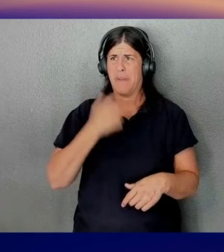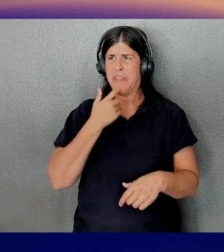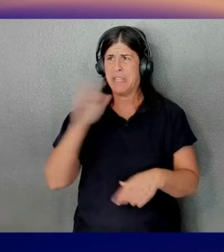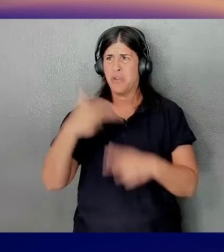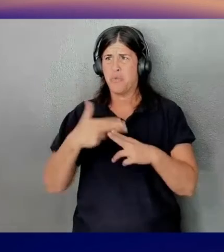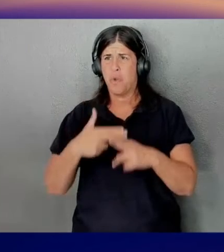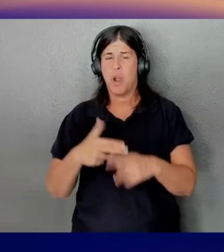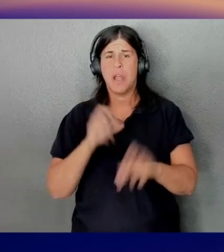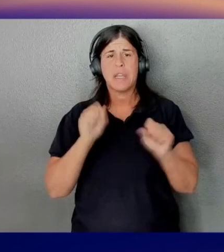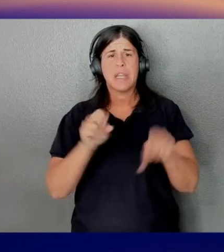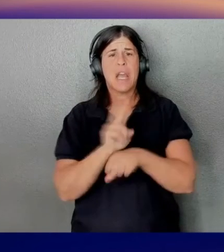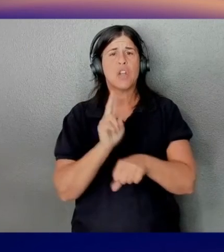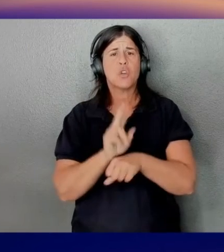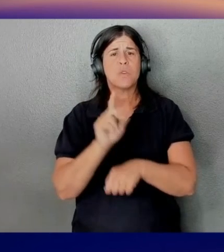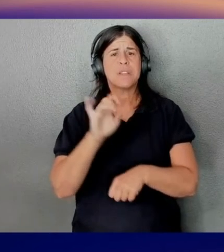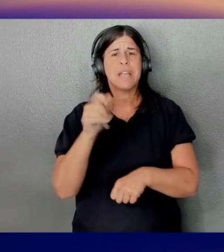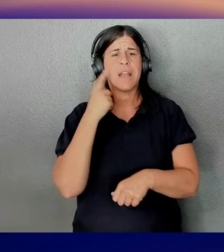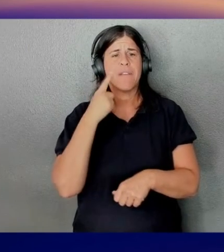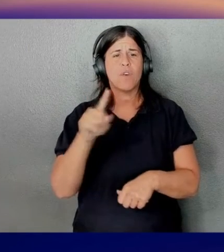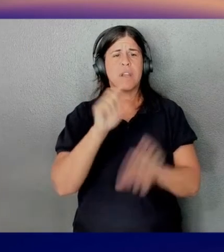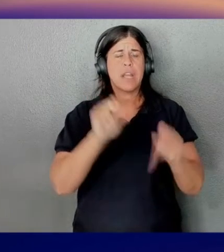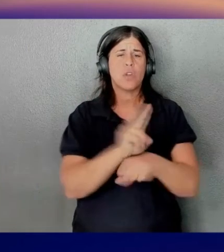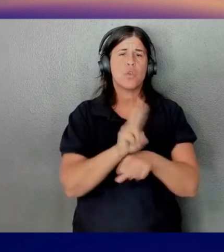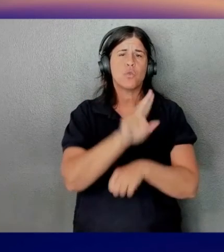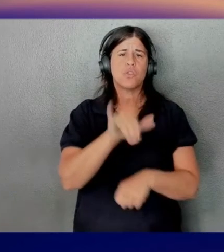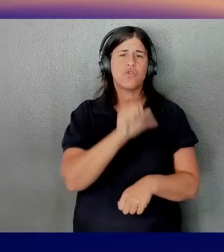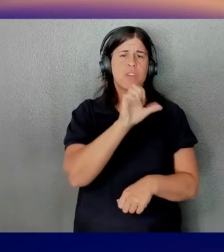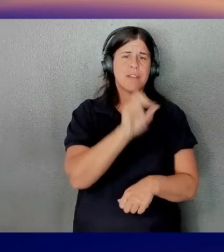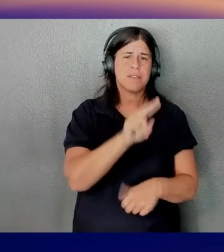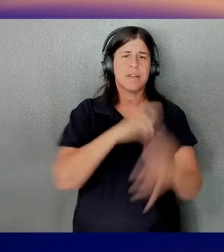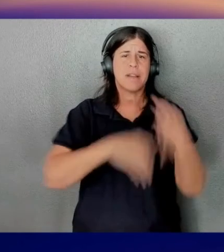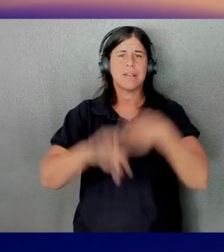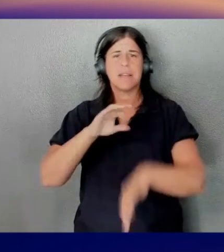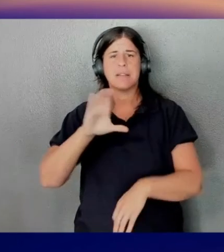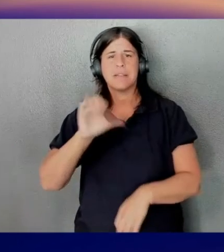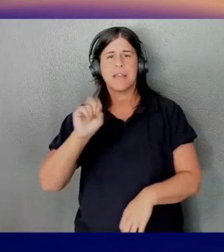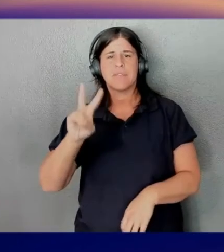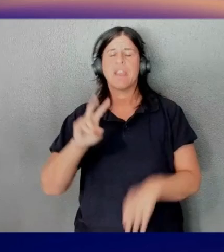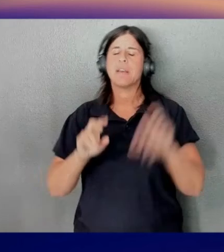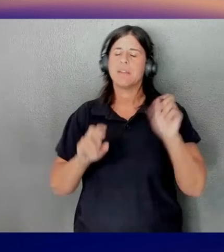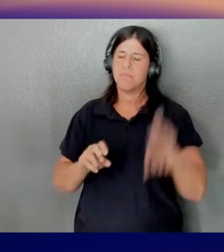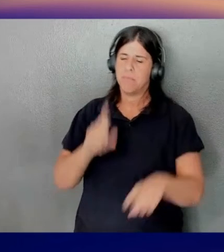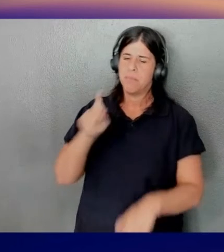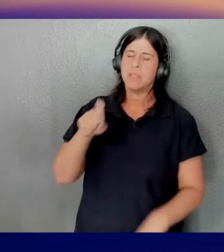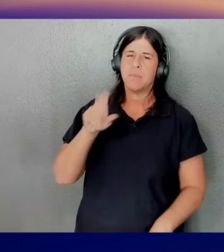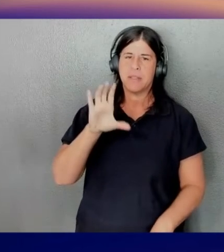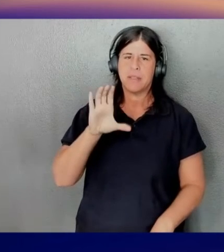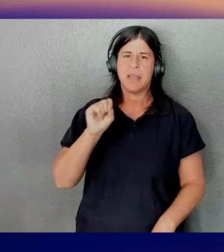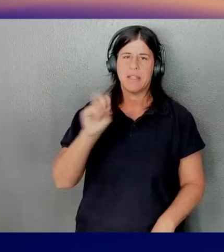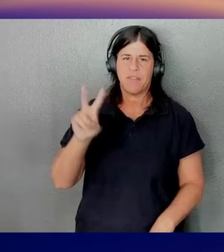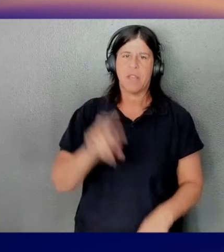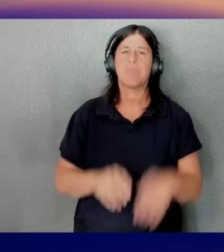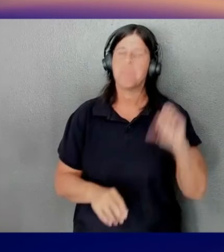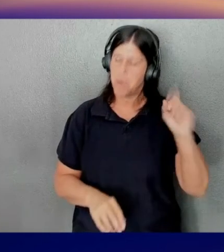For example, Jason, instead of the CSV that we're using CSV. - CSV. Okay. All right. So, predictions.